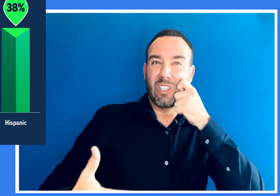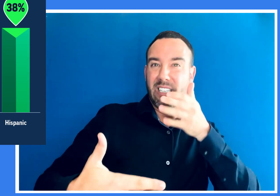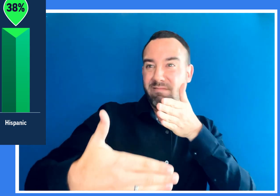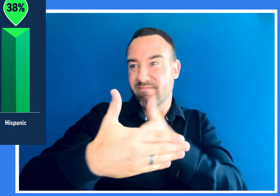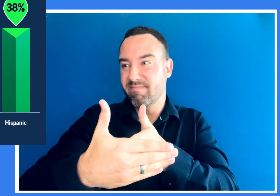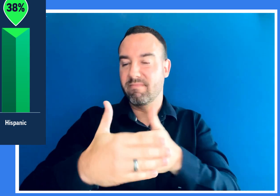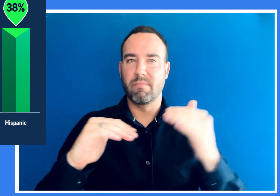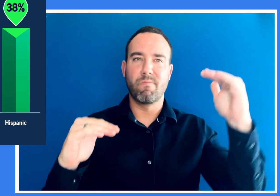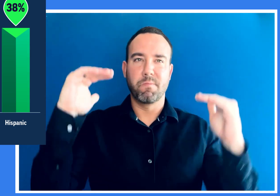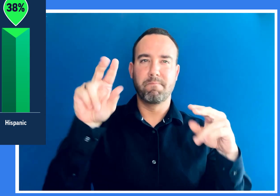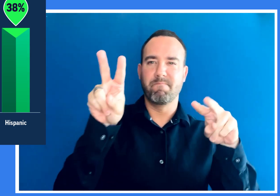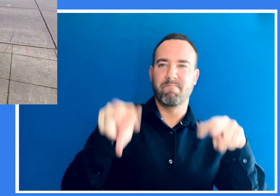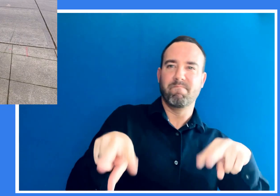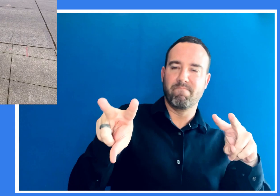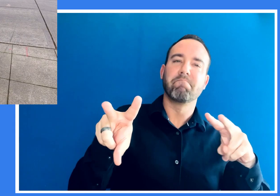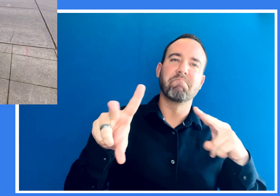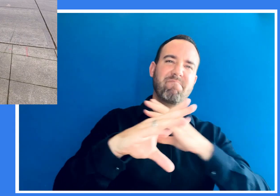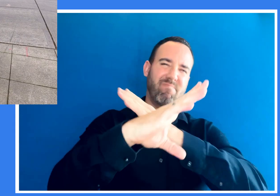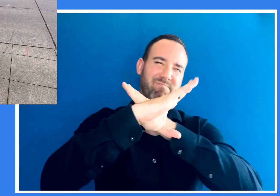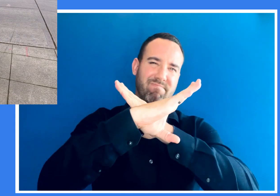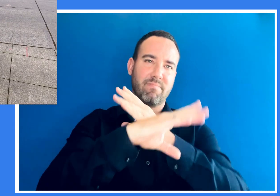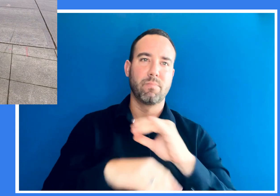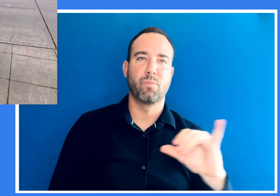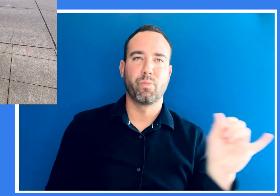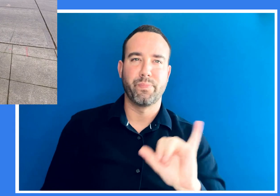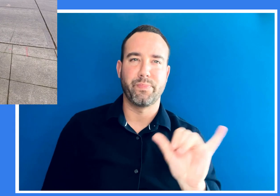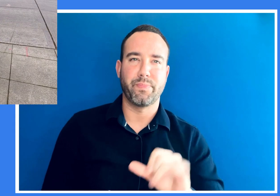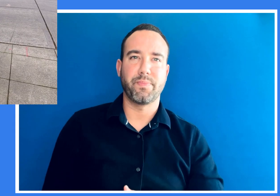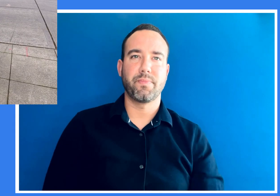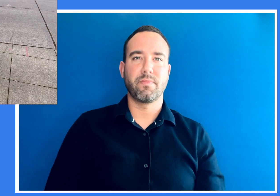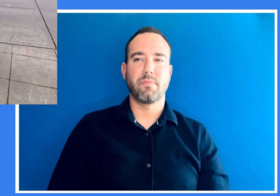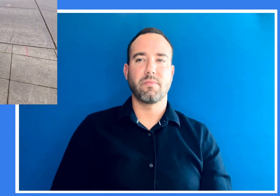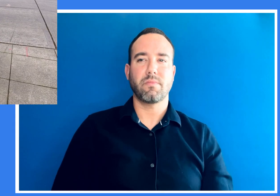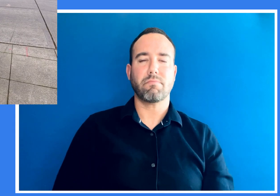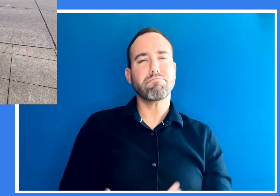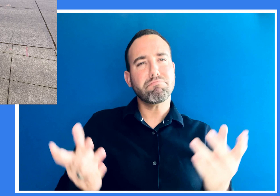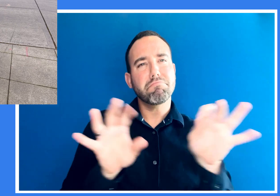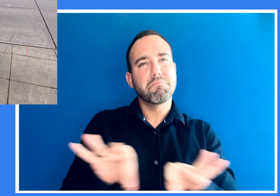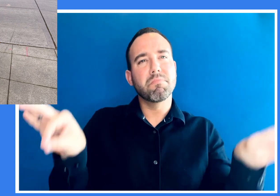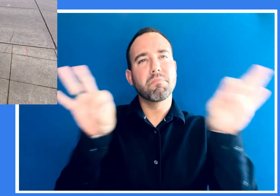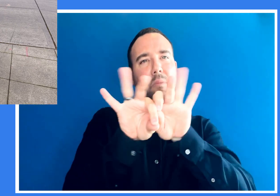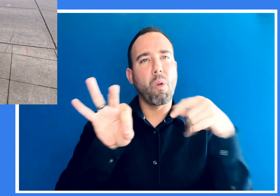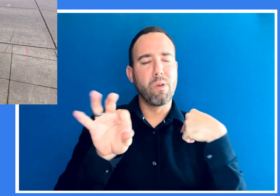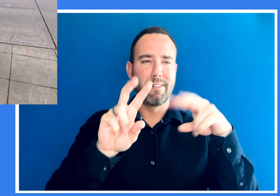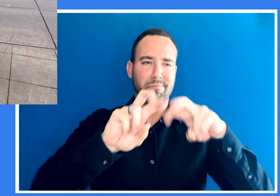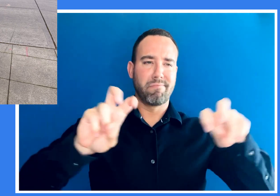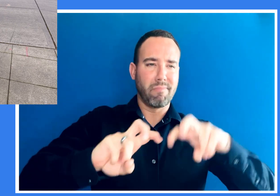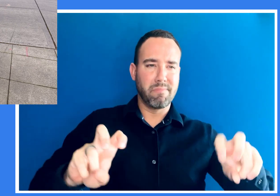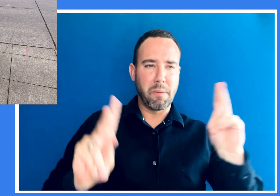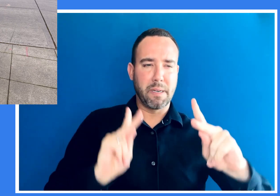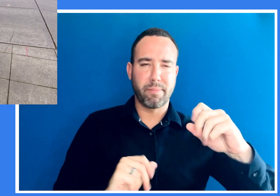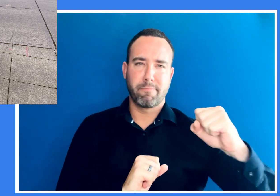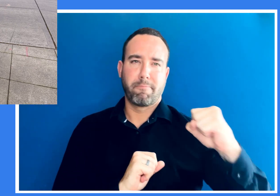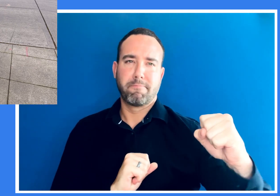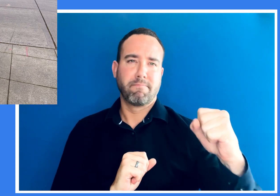So what can be done about this? It’s important to address the reasons why people do not get vaccinated.